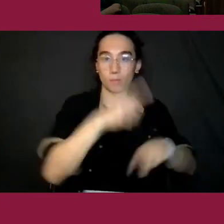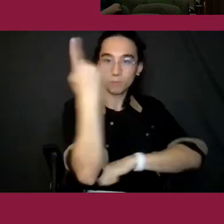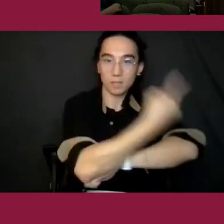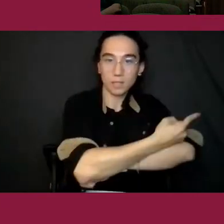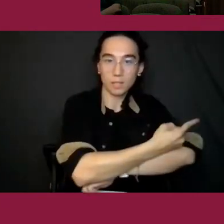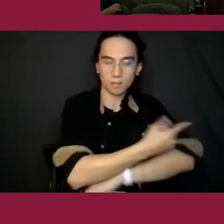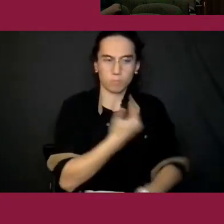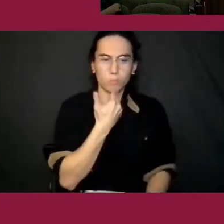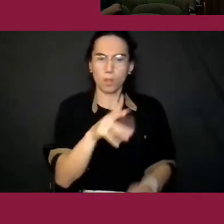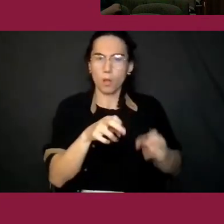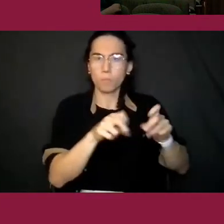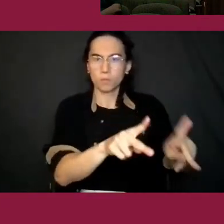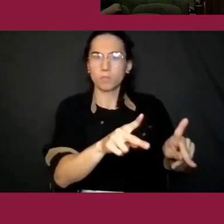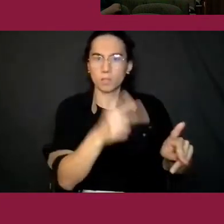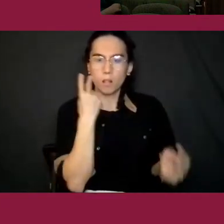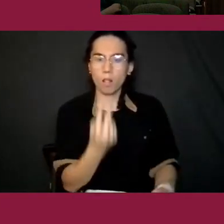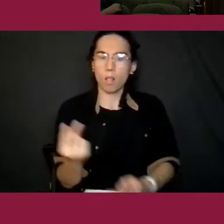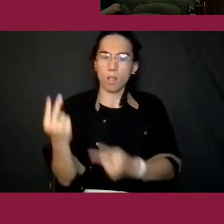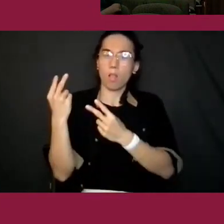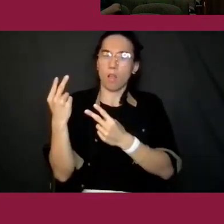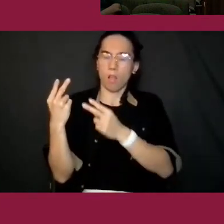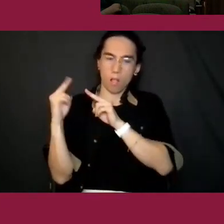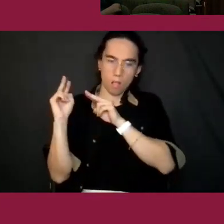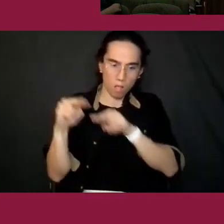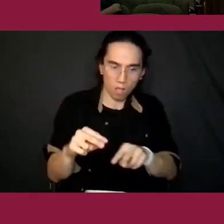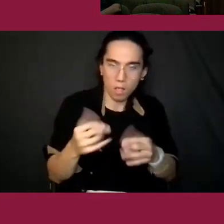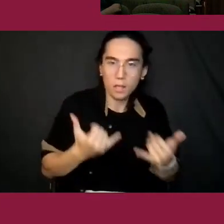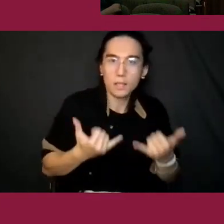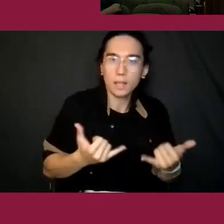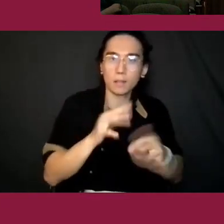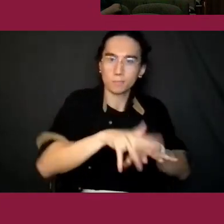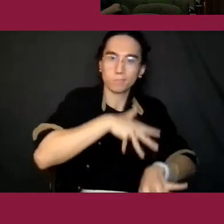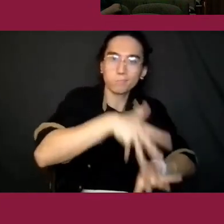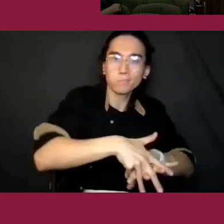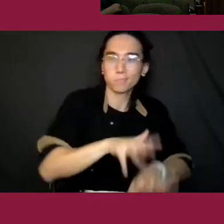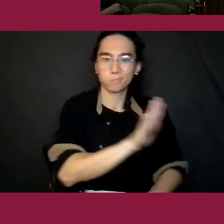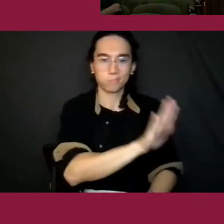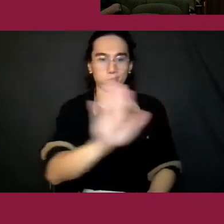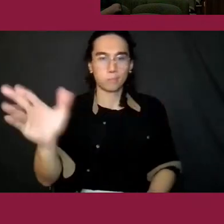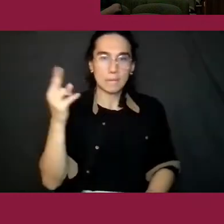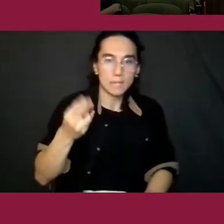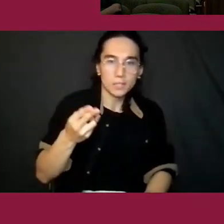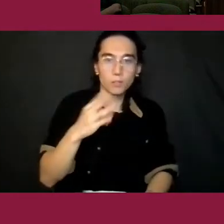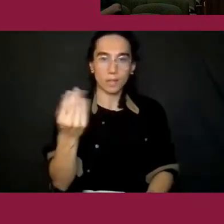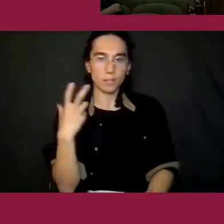the history, contributions, and ongoing presence of Indigenous communities, and it's a reminder of the importance of inclusion and